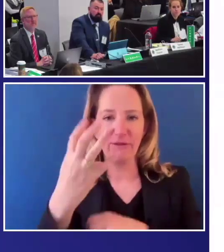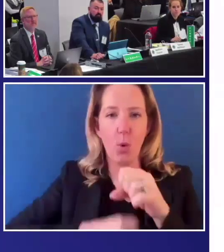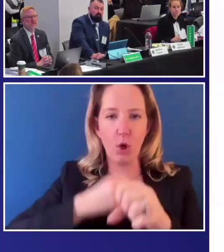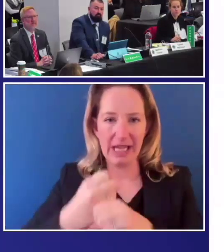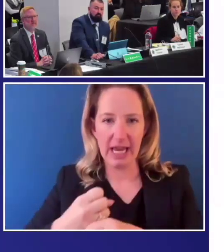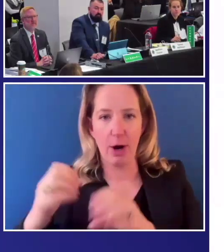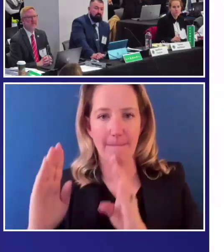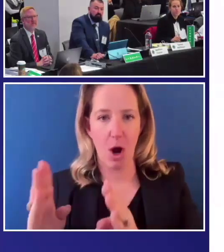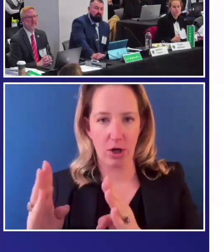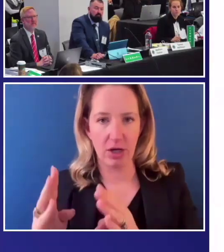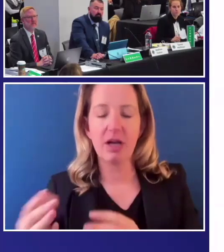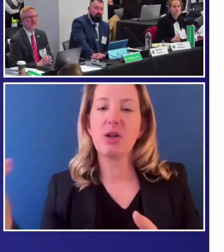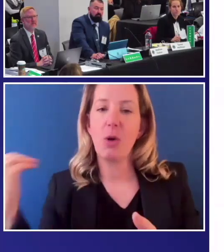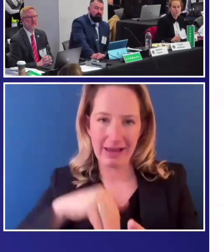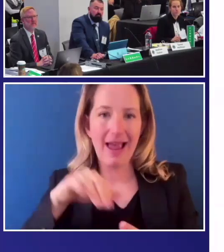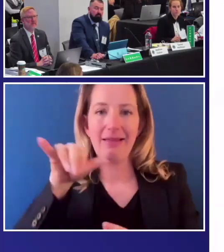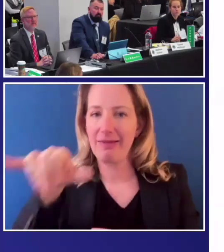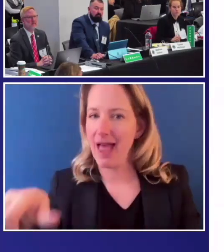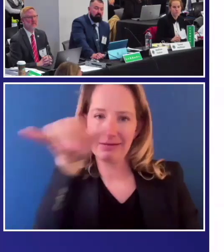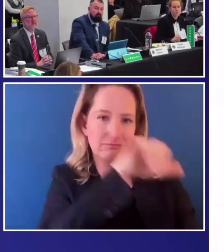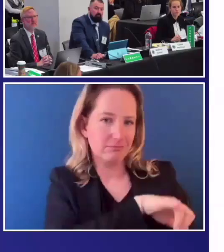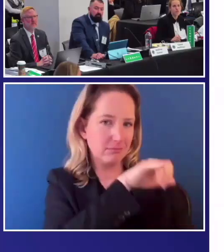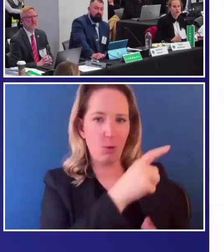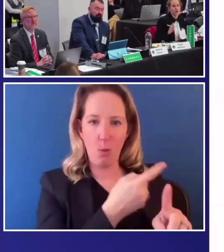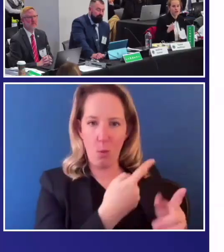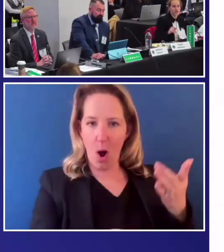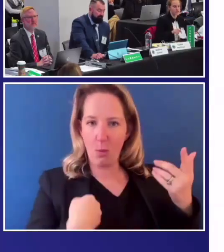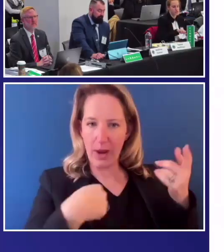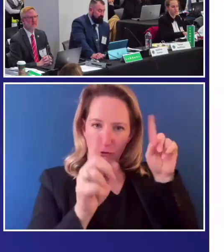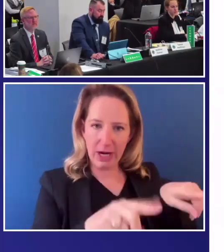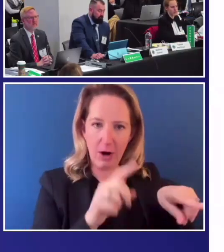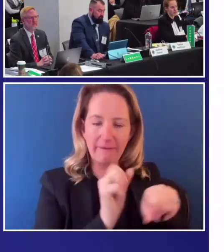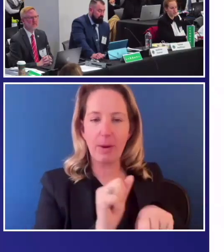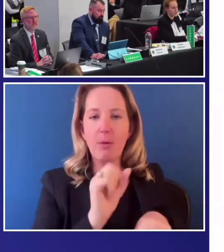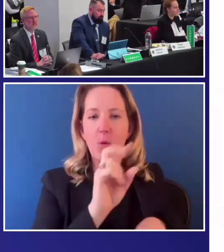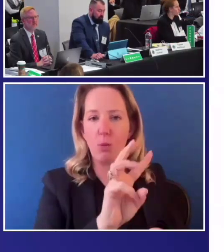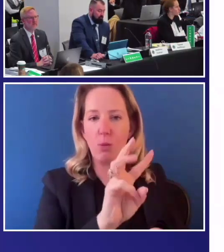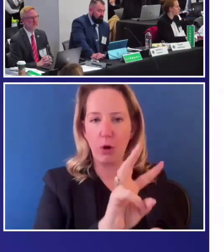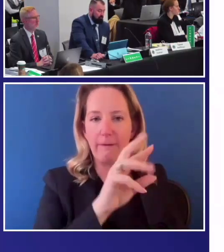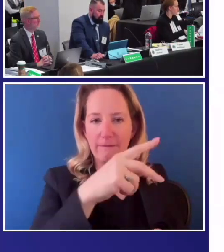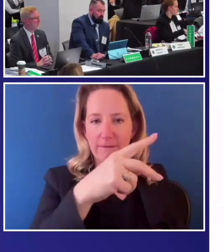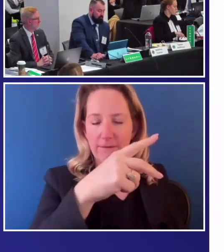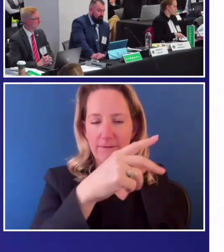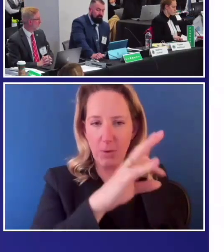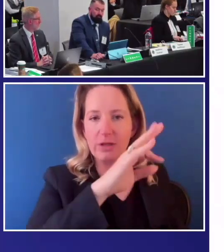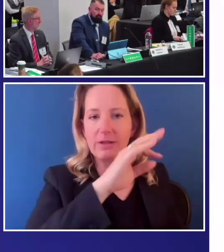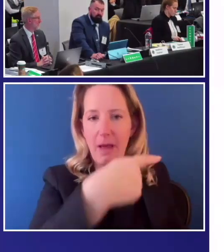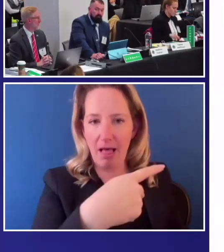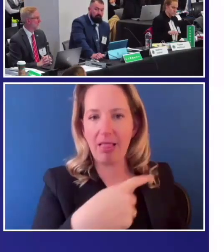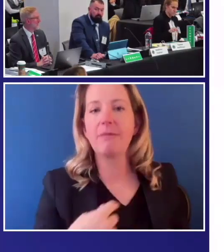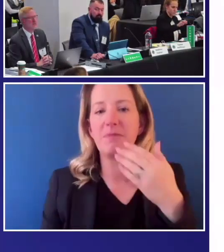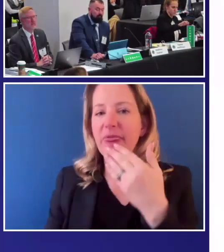again identical to what we agreed on in Workforce Pell. Okay, great. Just confirming. Thank you. Thank you, Tamar. Michale?